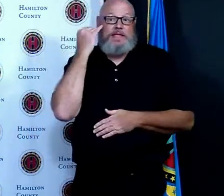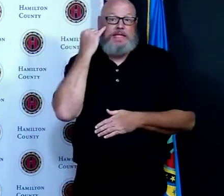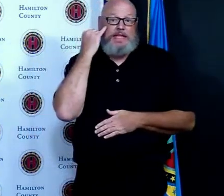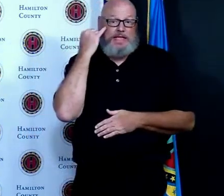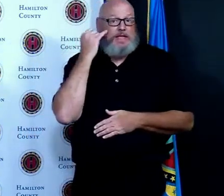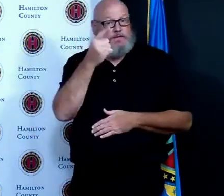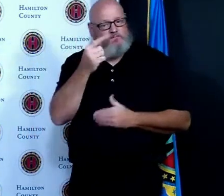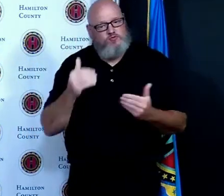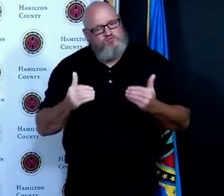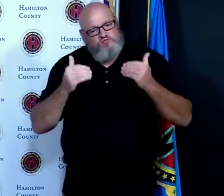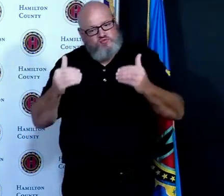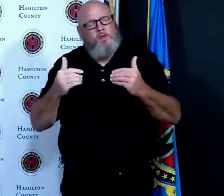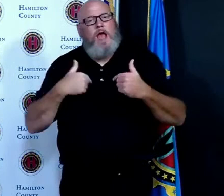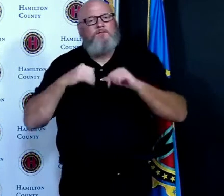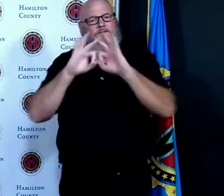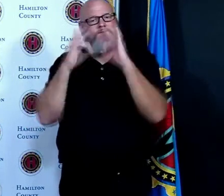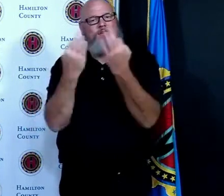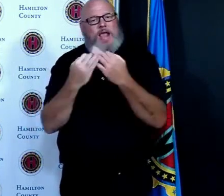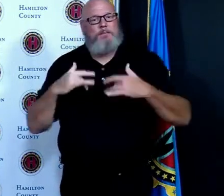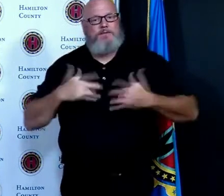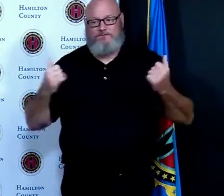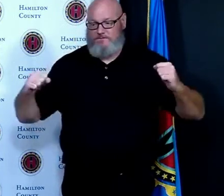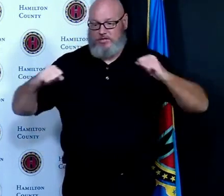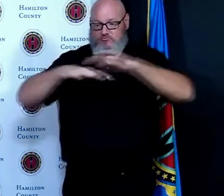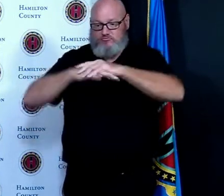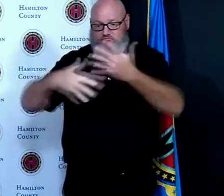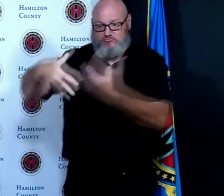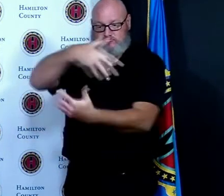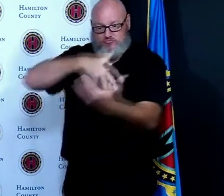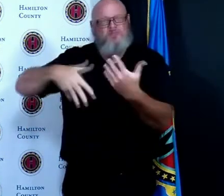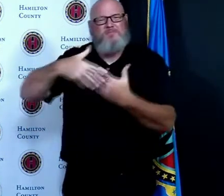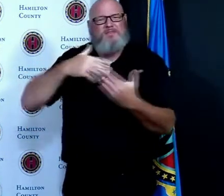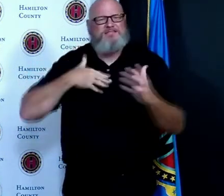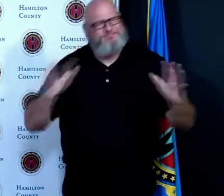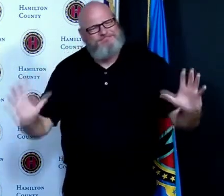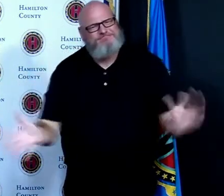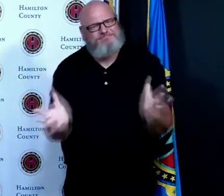about where the numbers are right where the cases are and I know Greg will illuminate on this I